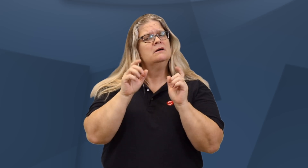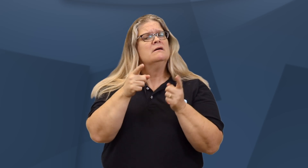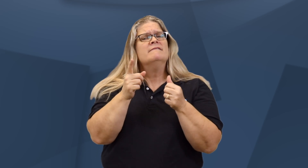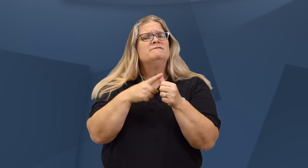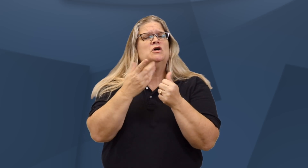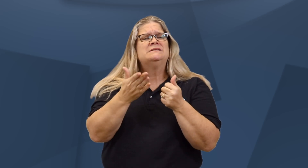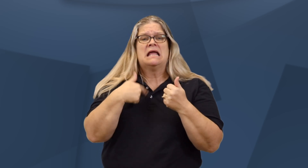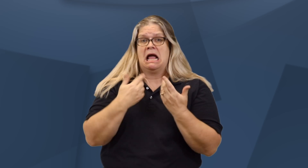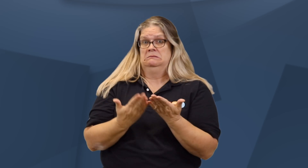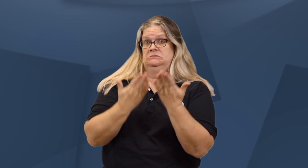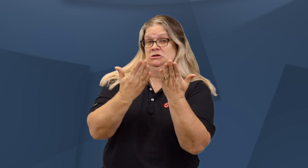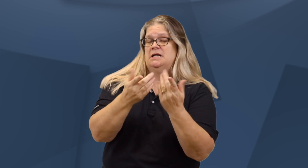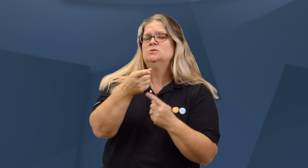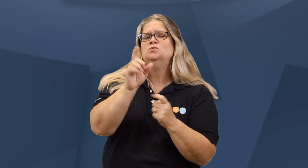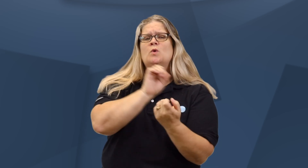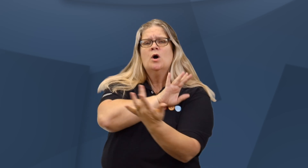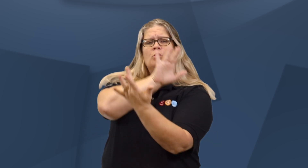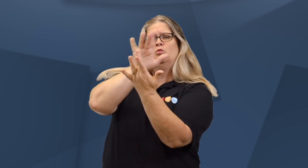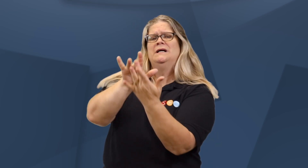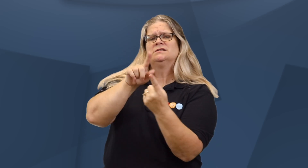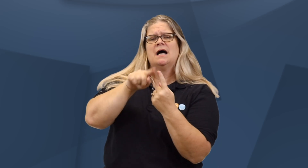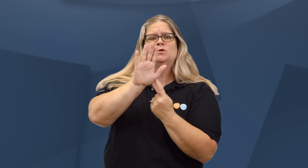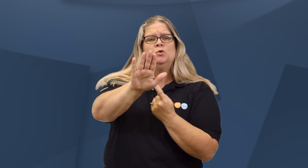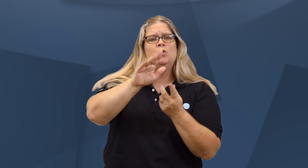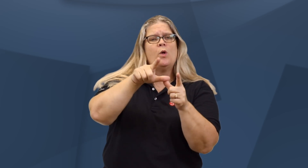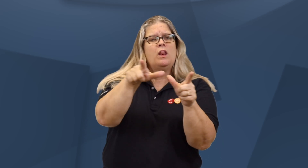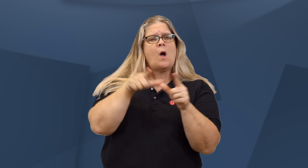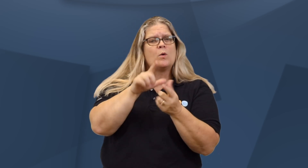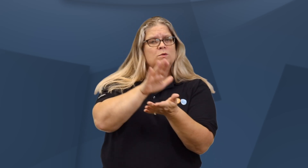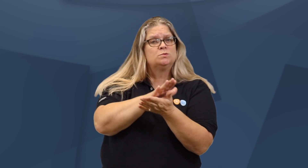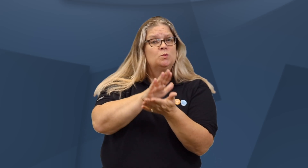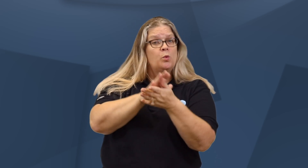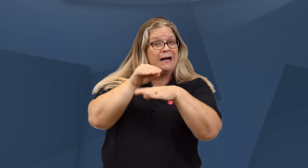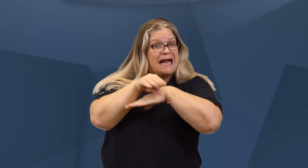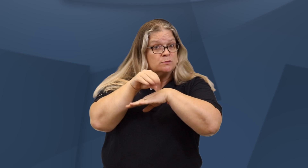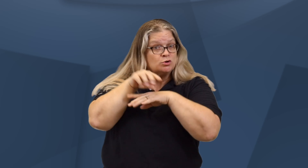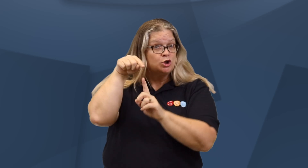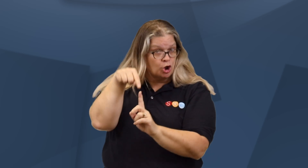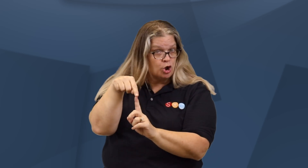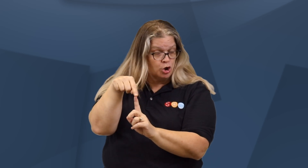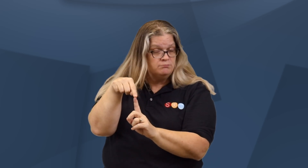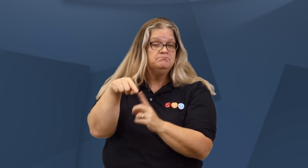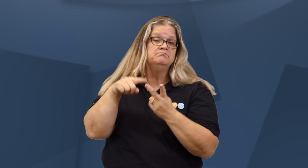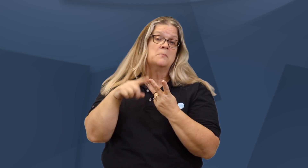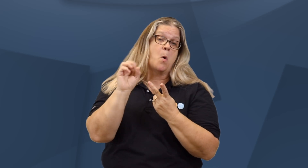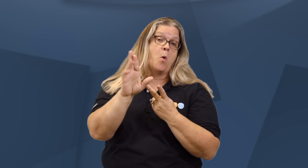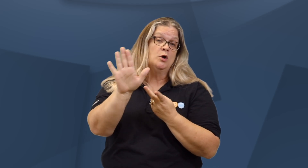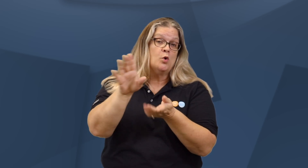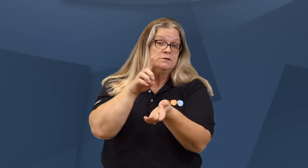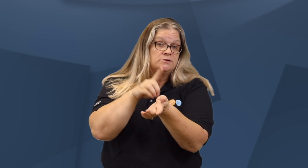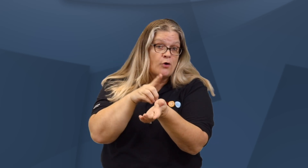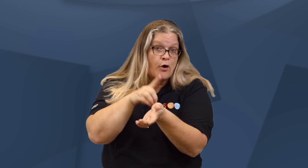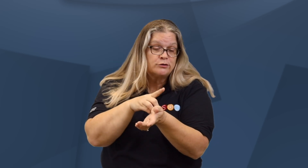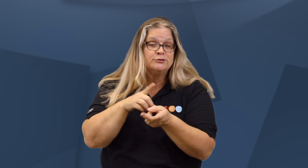first thing I recommend is you reach out to your local school counselor or your physician,